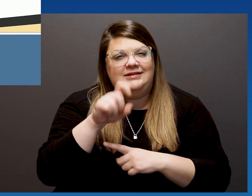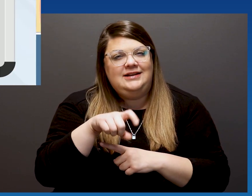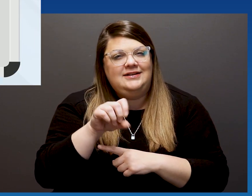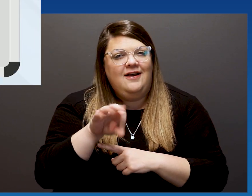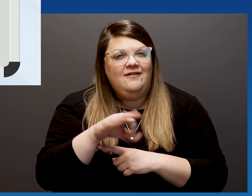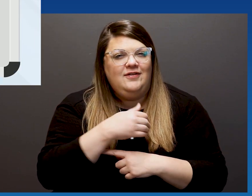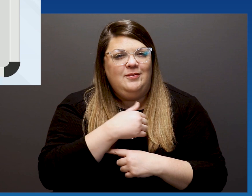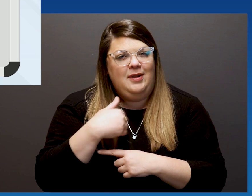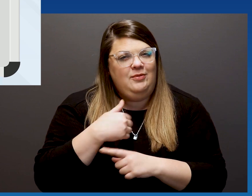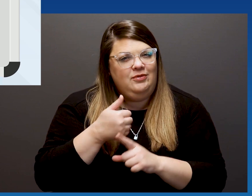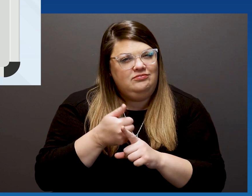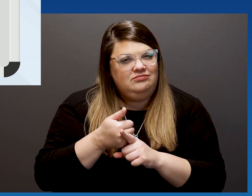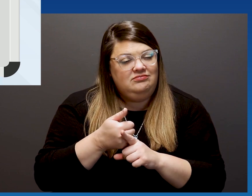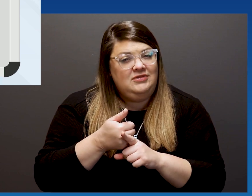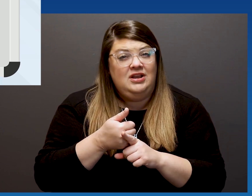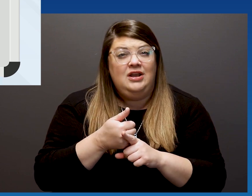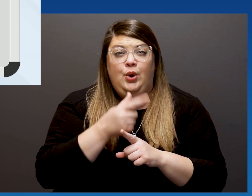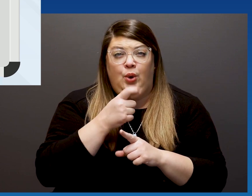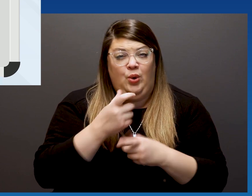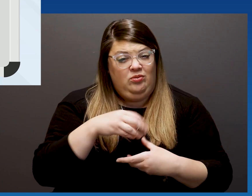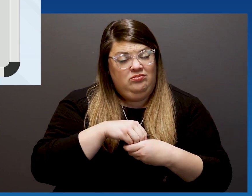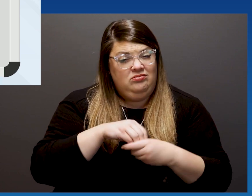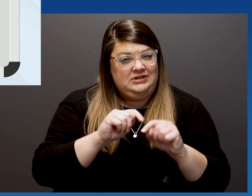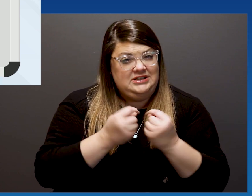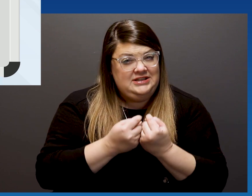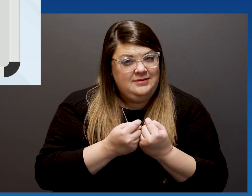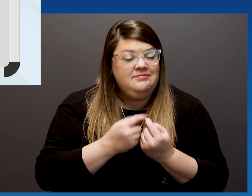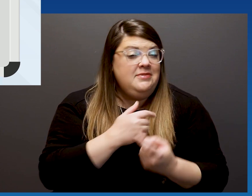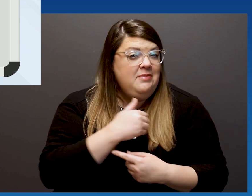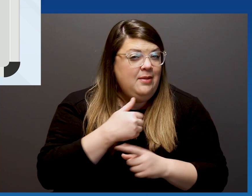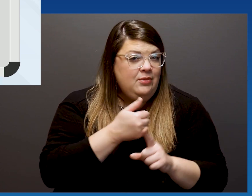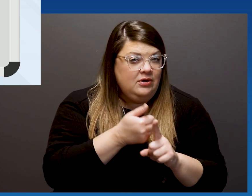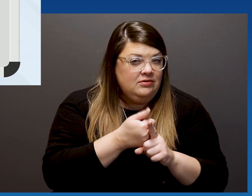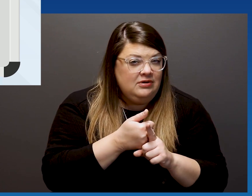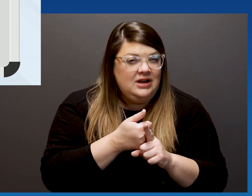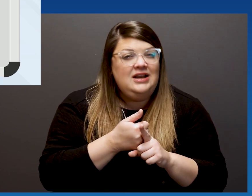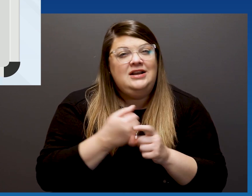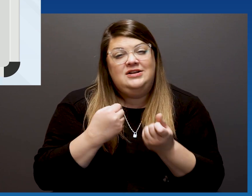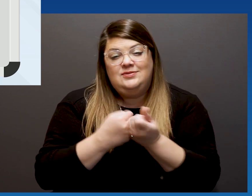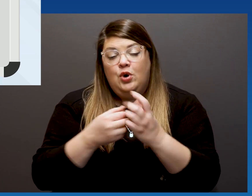Members of the planning team include: the member, the DDD support coordinator,